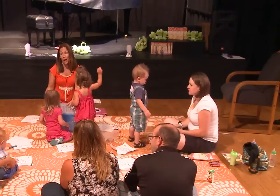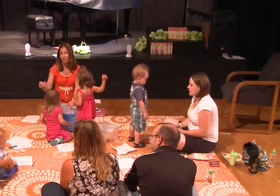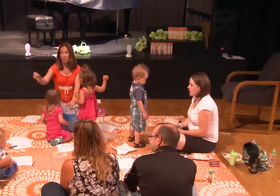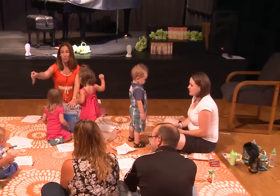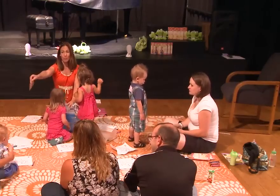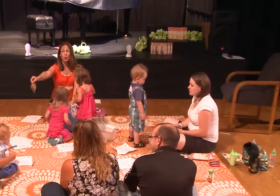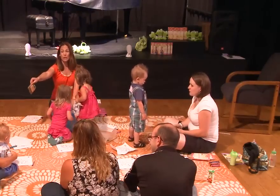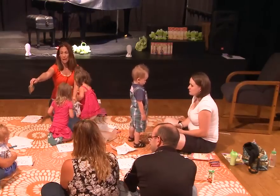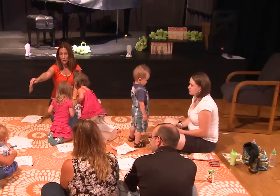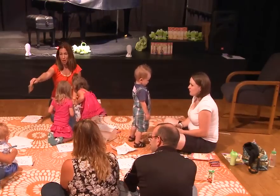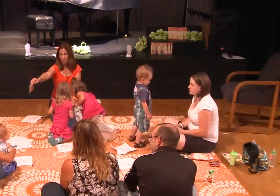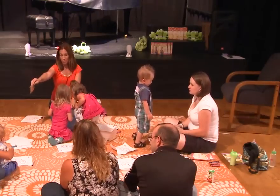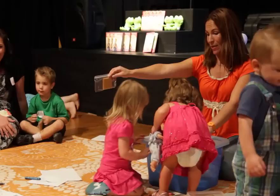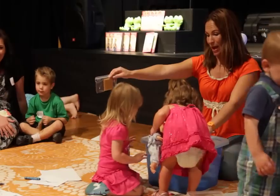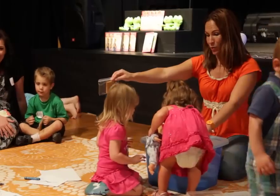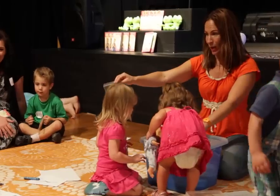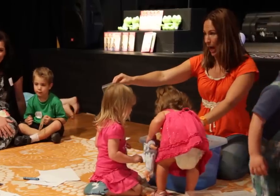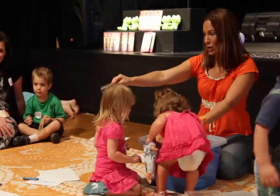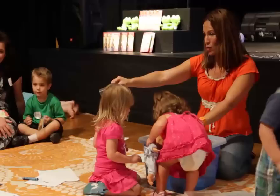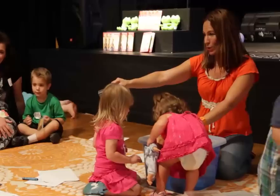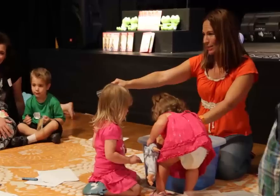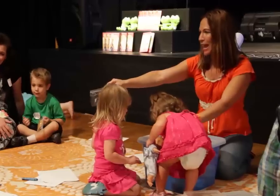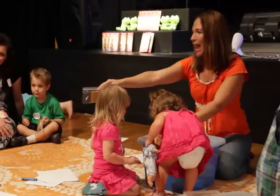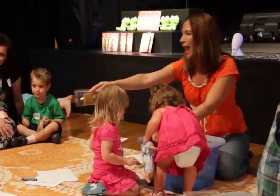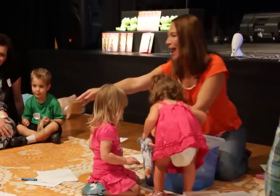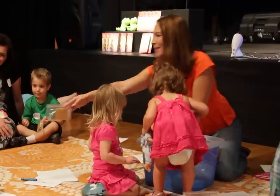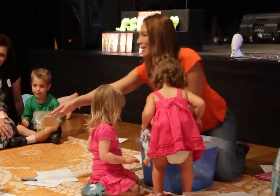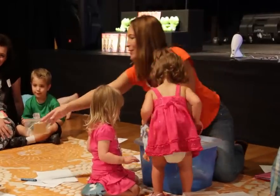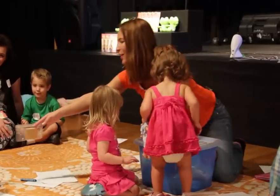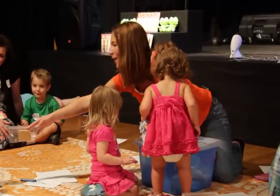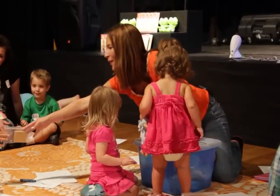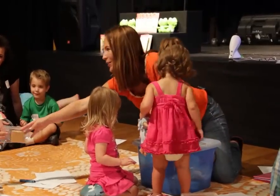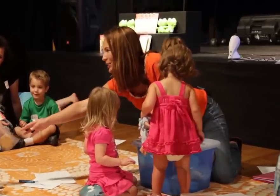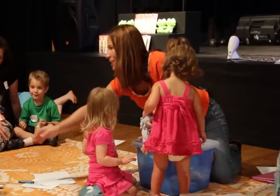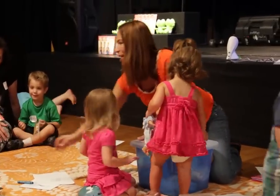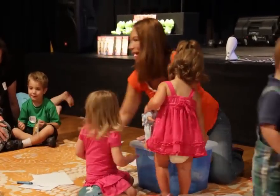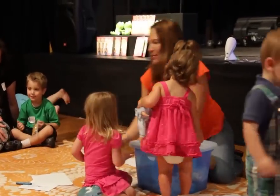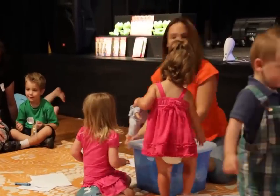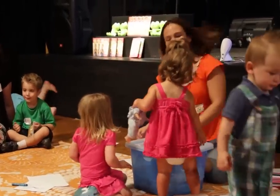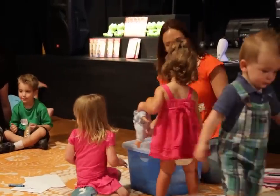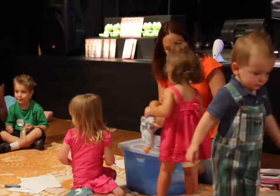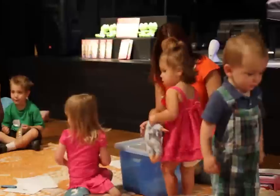Then you can sign it mom and that'll work. I know, Bridget yay! There you go. Good job.